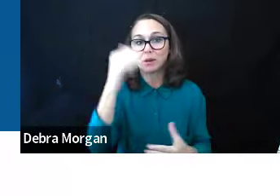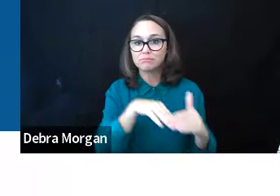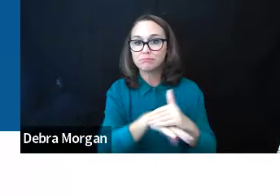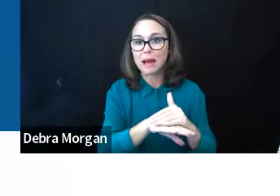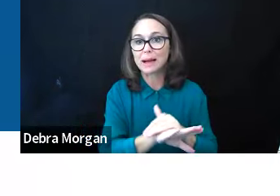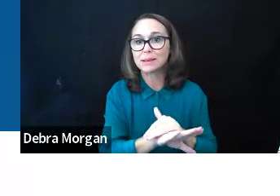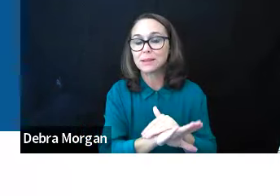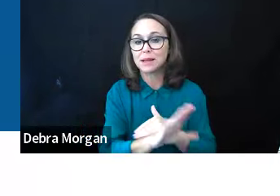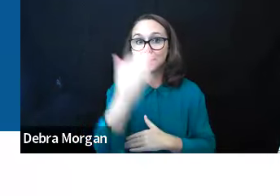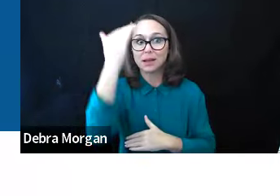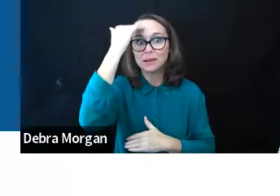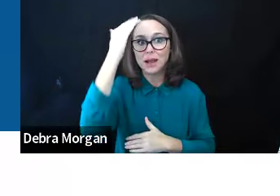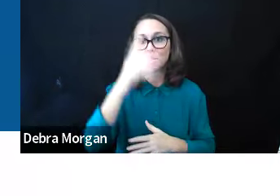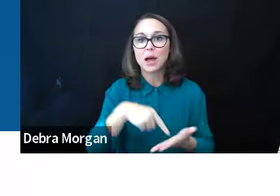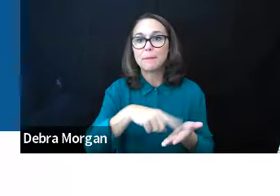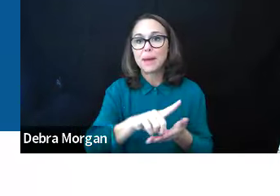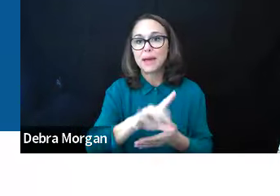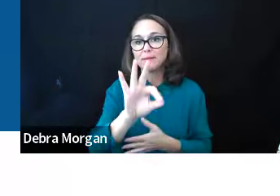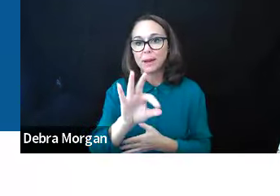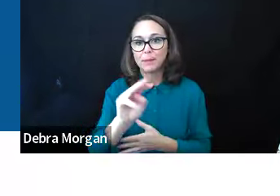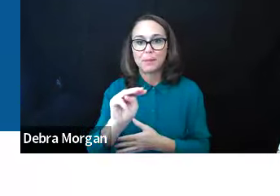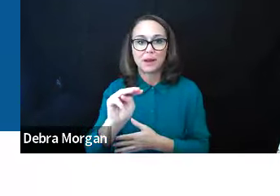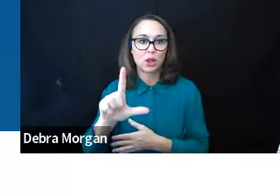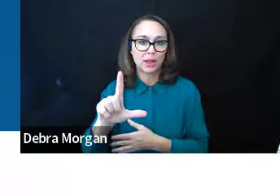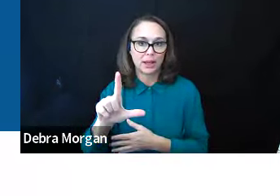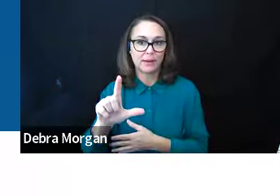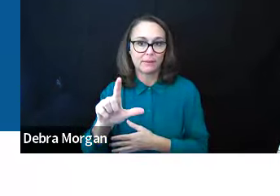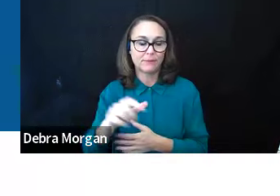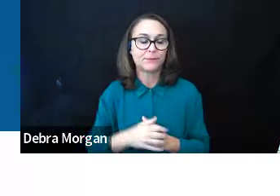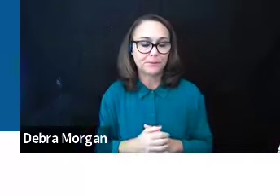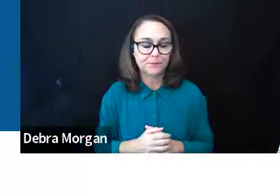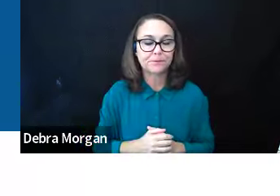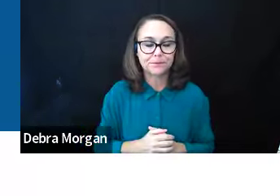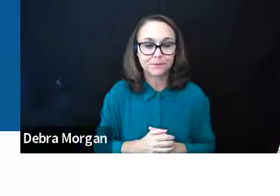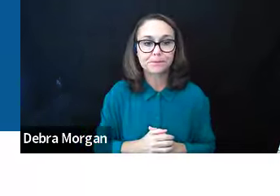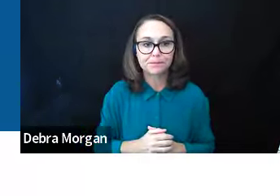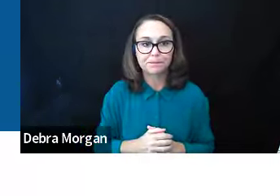knowledge of paid family medical leave. So, we're looking working with a to-be-identified health